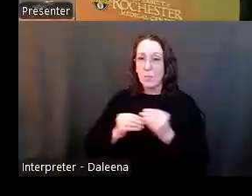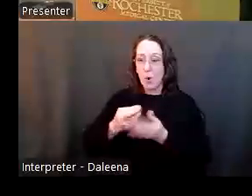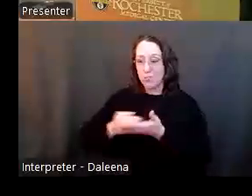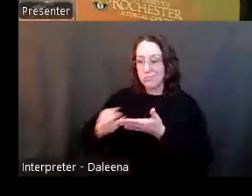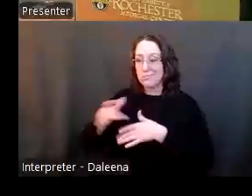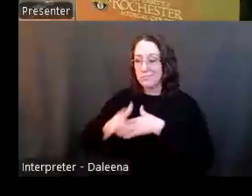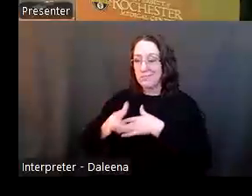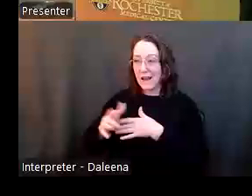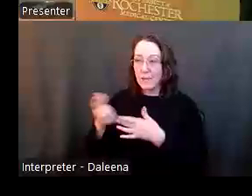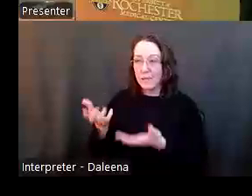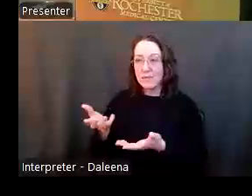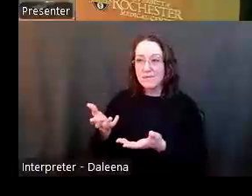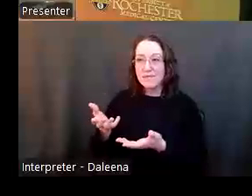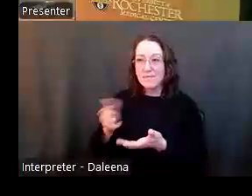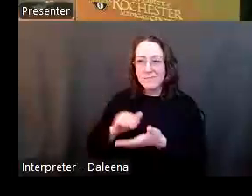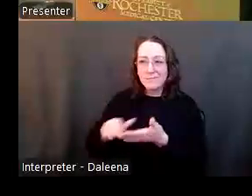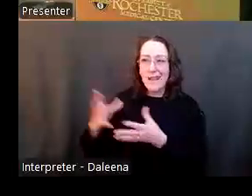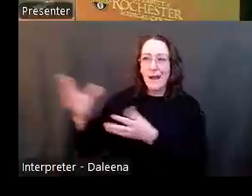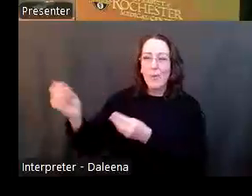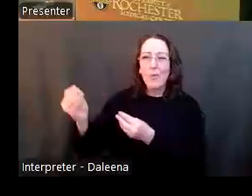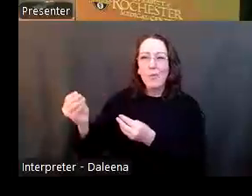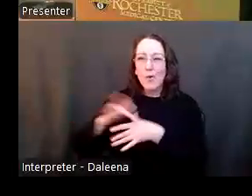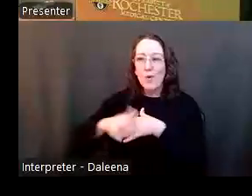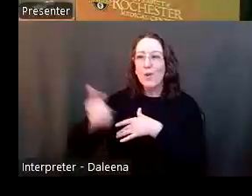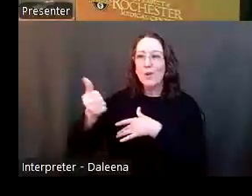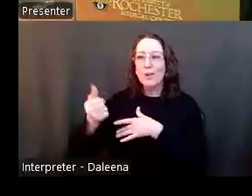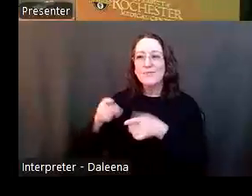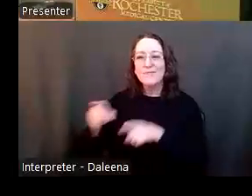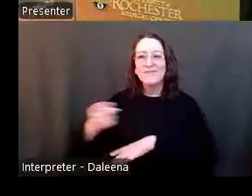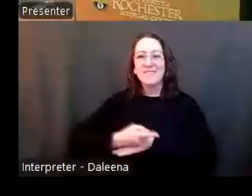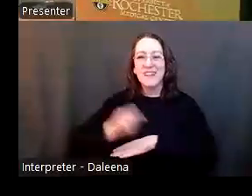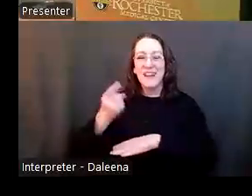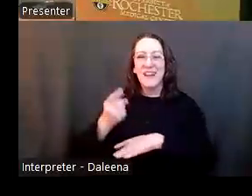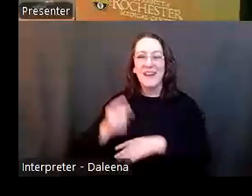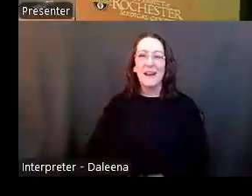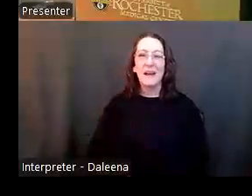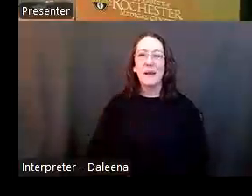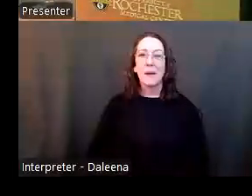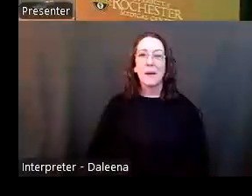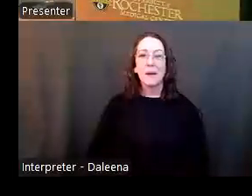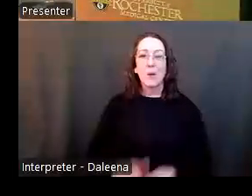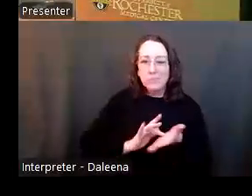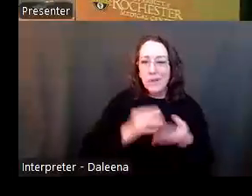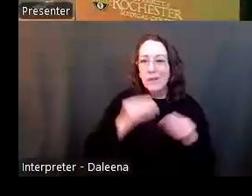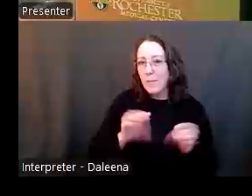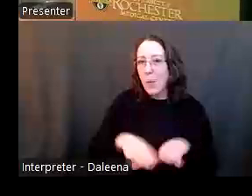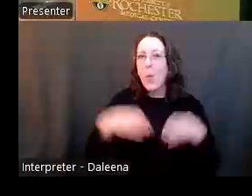to them when they're discharged earlier in the day um so pharmacies are open their Primary Care